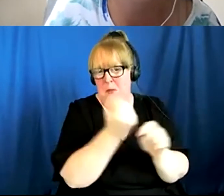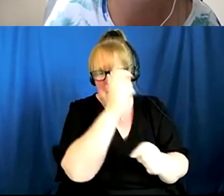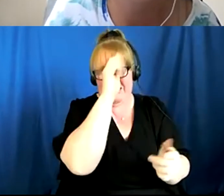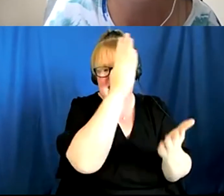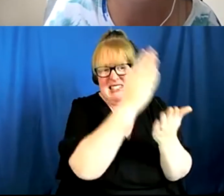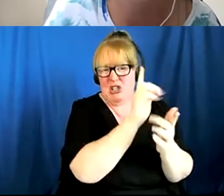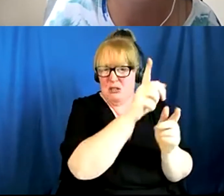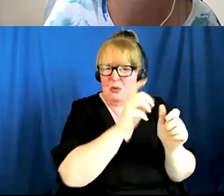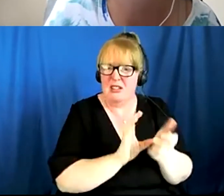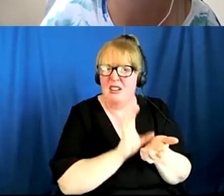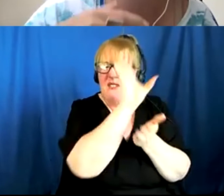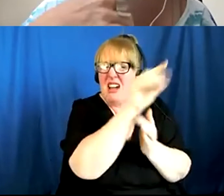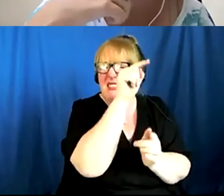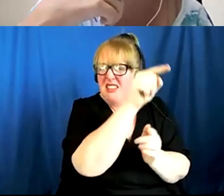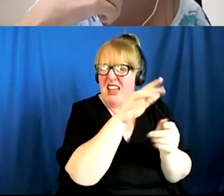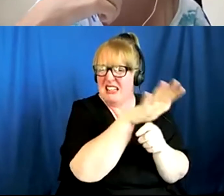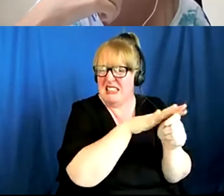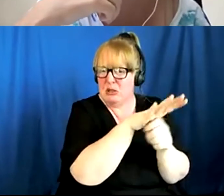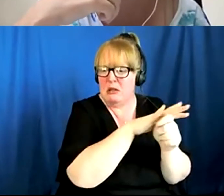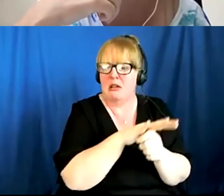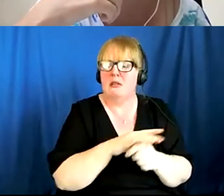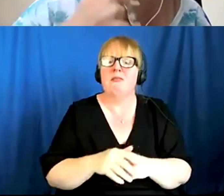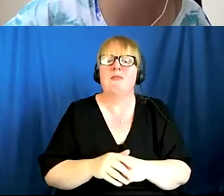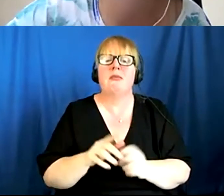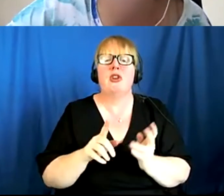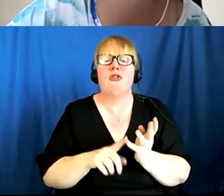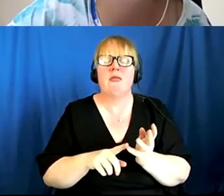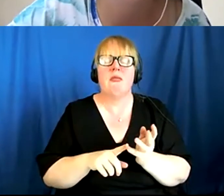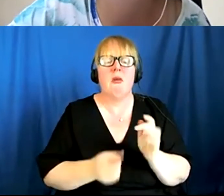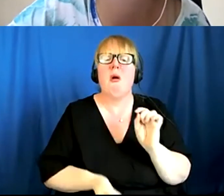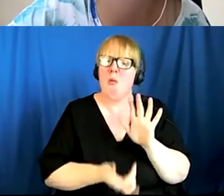Yeah, I mean, that's, that's really important. And it sort of also goes back to the question